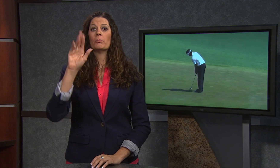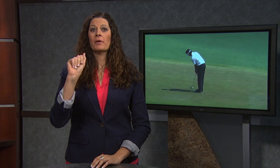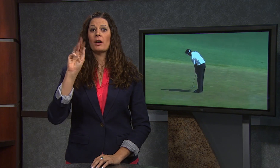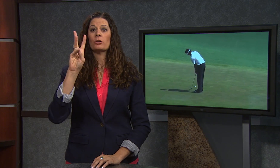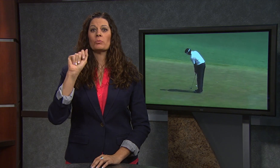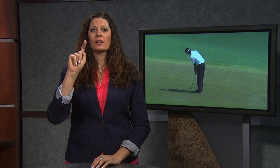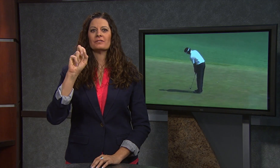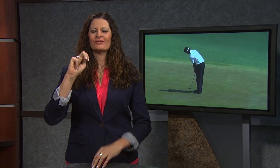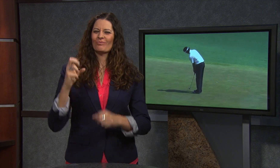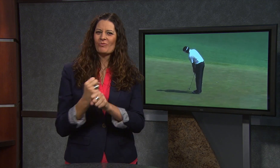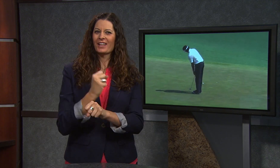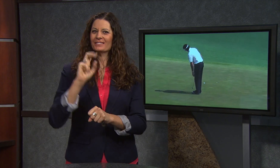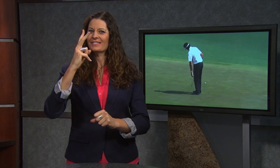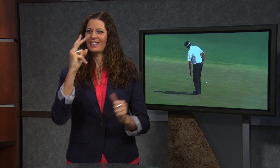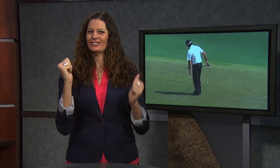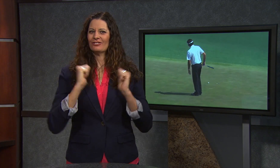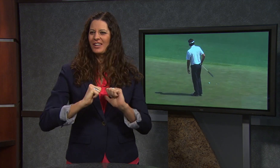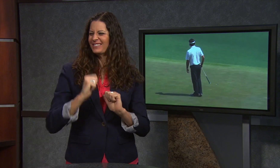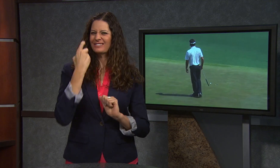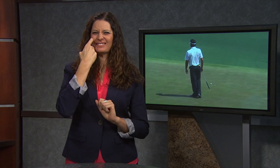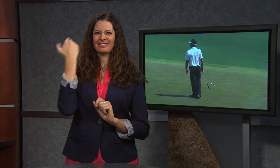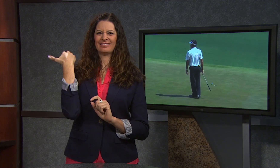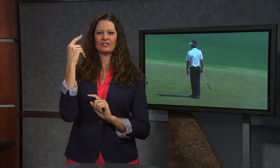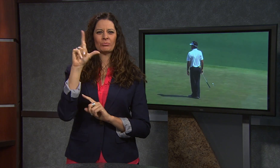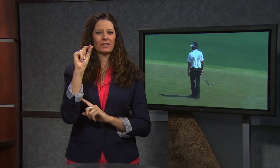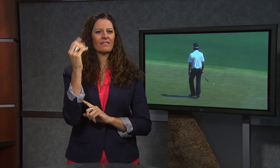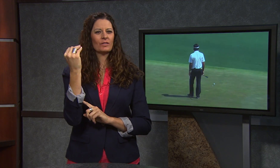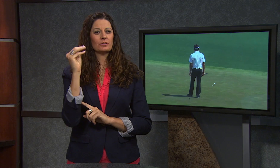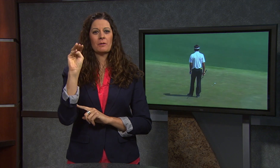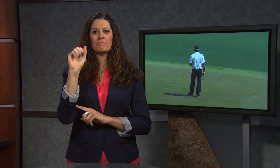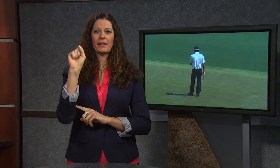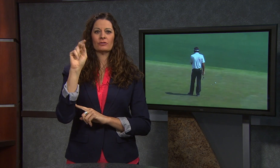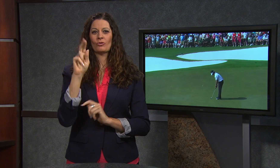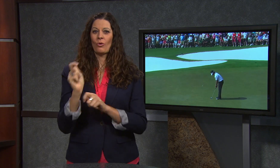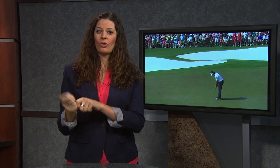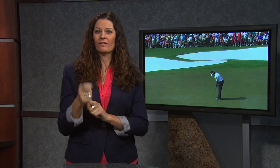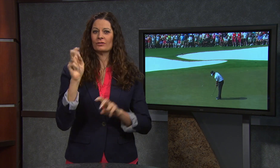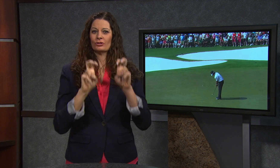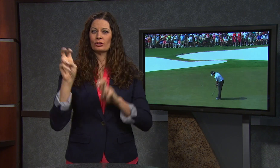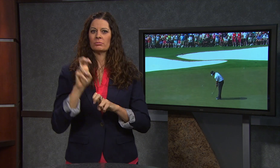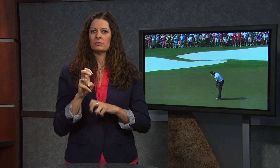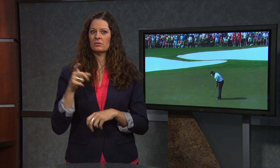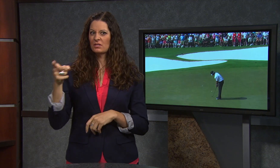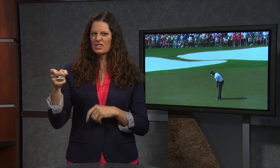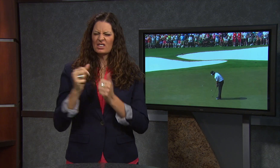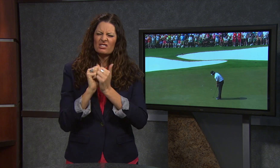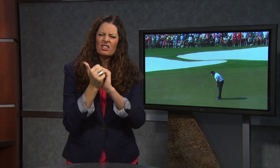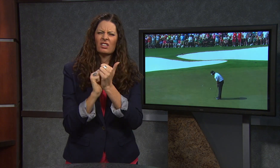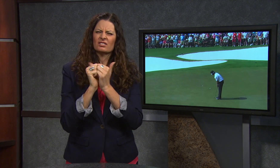BUBBA WATSON WON HIS 2ND GREEN JACKET AT THE 2014 MASTERS GOLF TOURNAMENT. WATSON BROKE